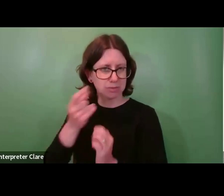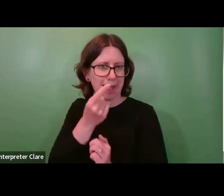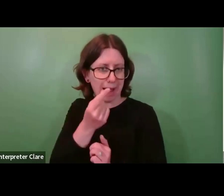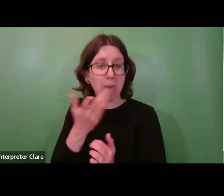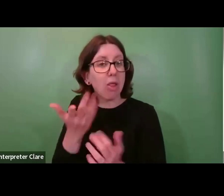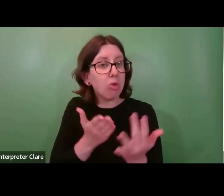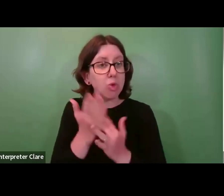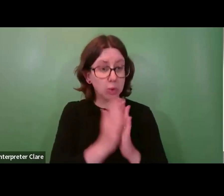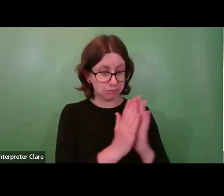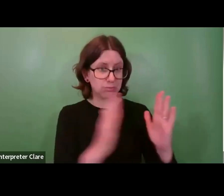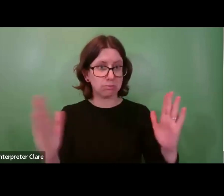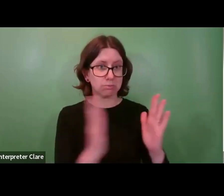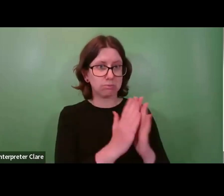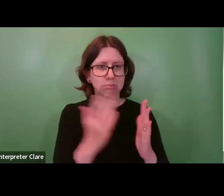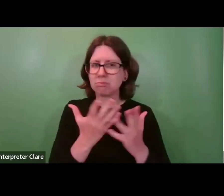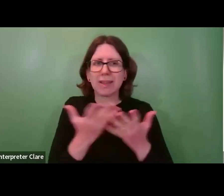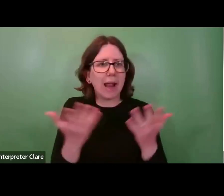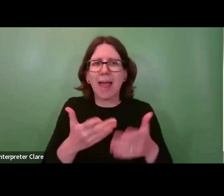and we will make sure we get to them as much as we can.